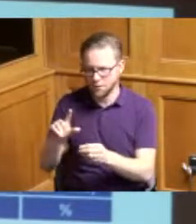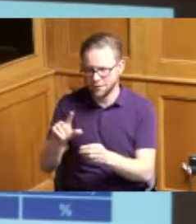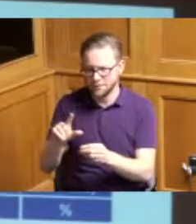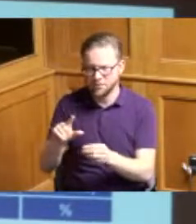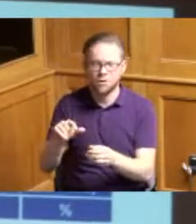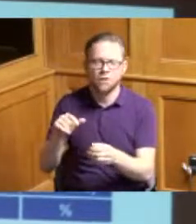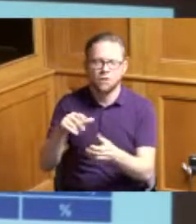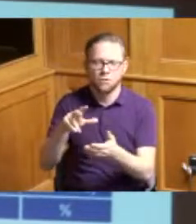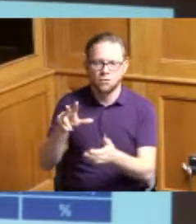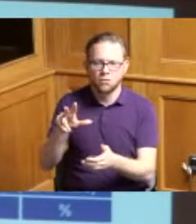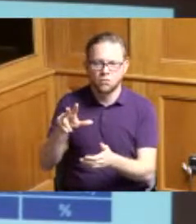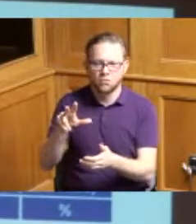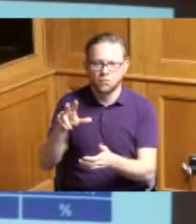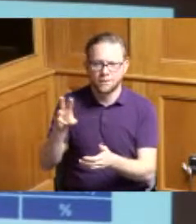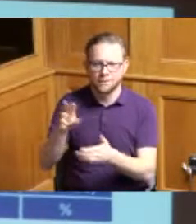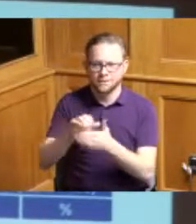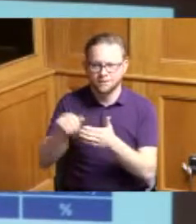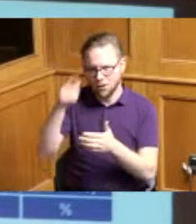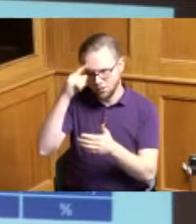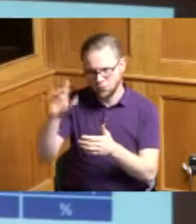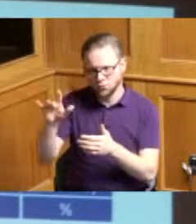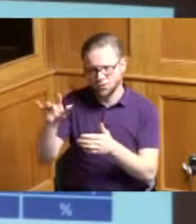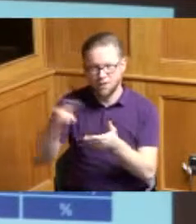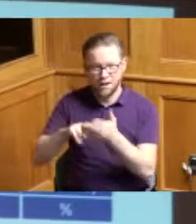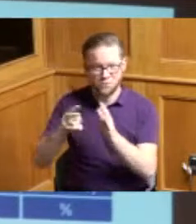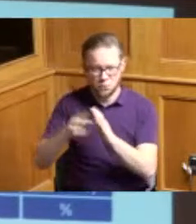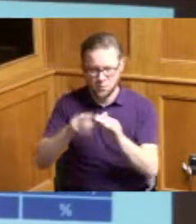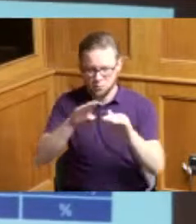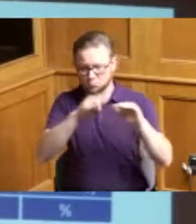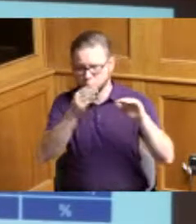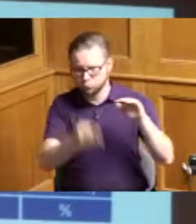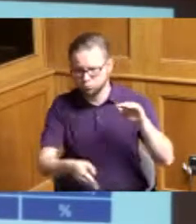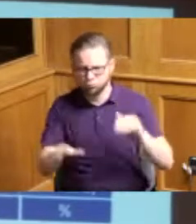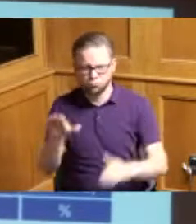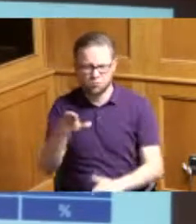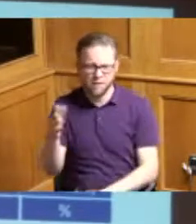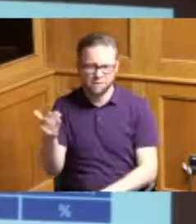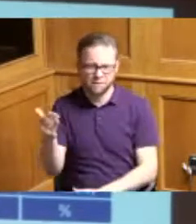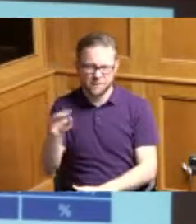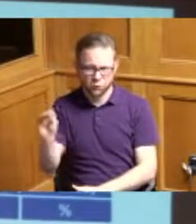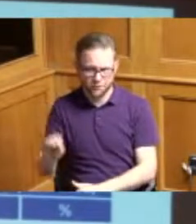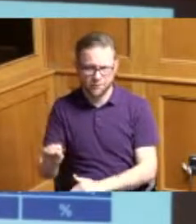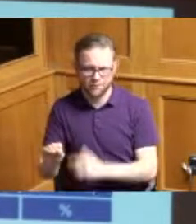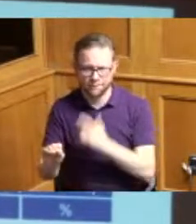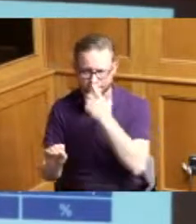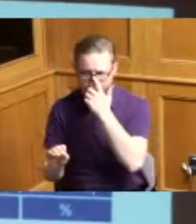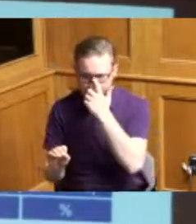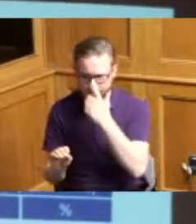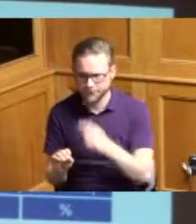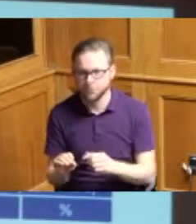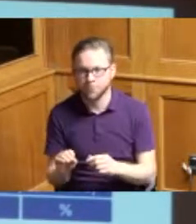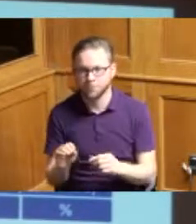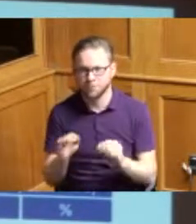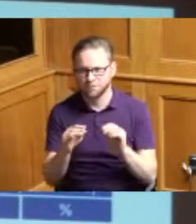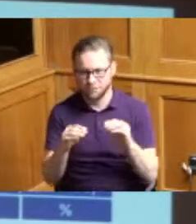than under the current current rate the graphic on the bottom we'll we will let you study that a